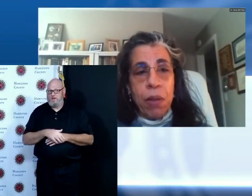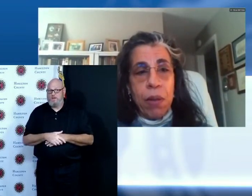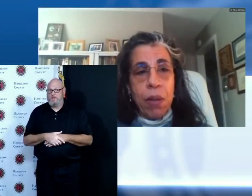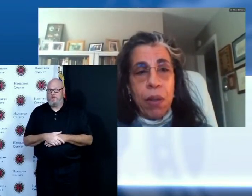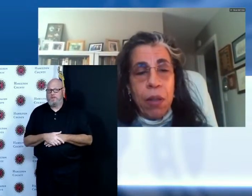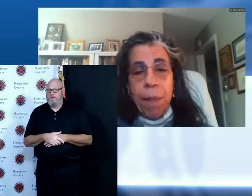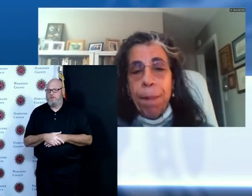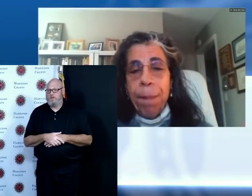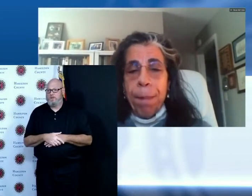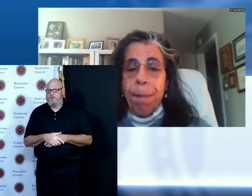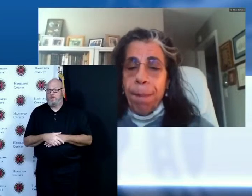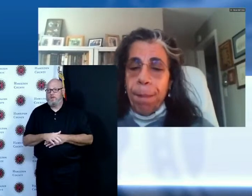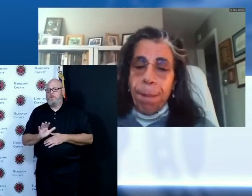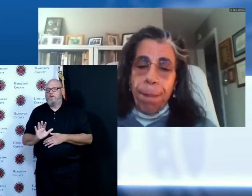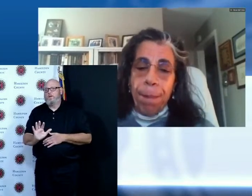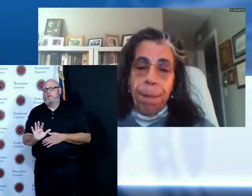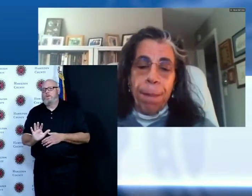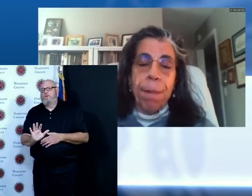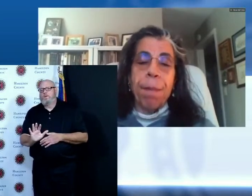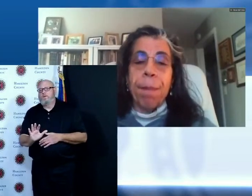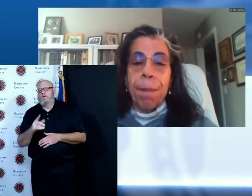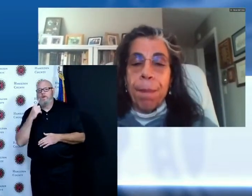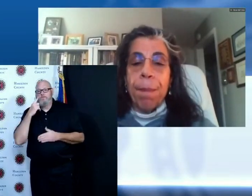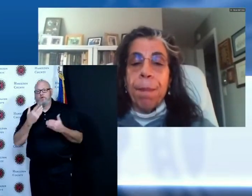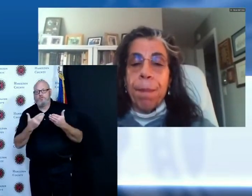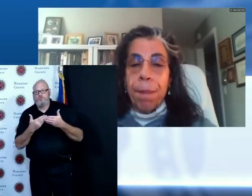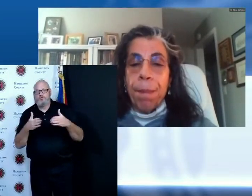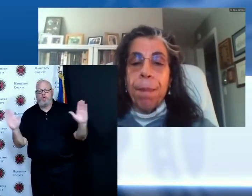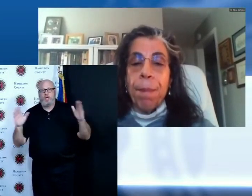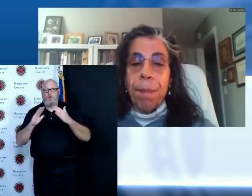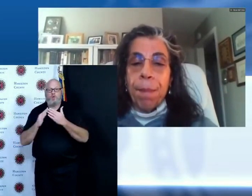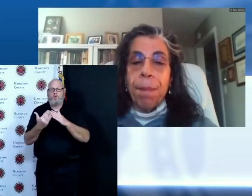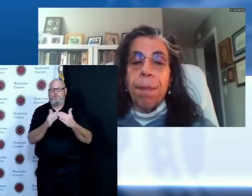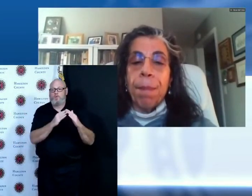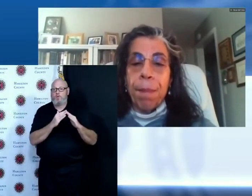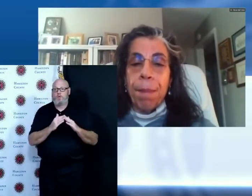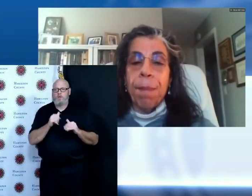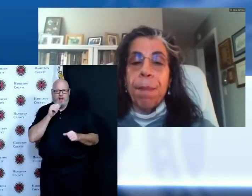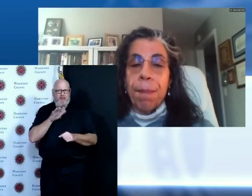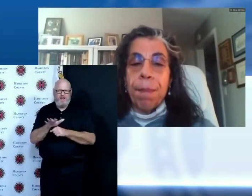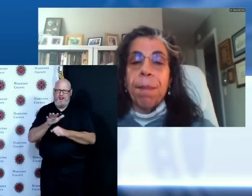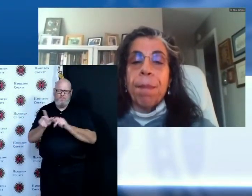color are disproportionately impacted as they often are in situations related